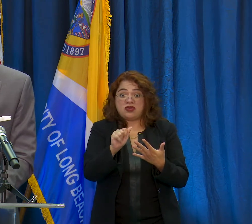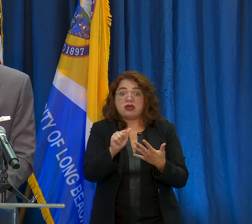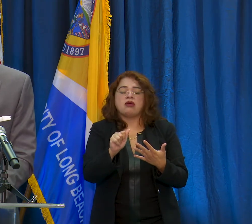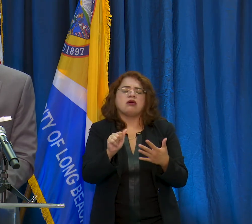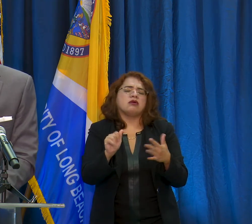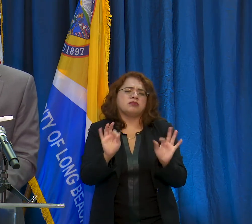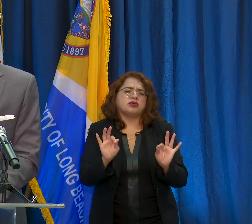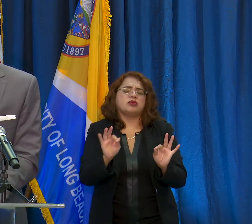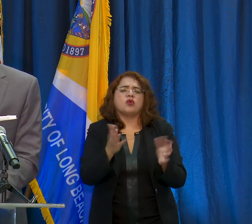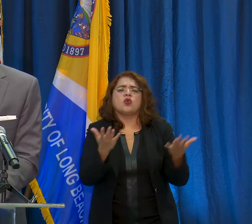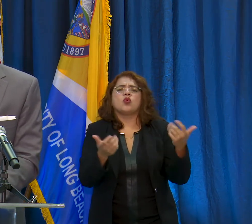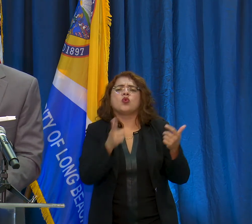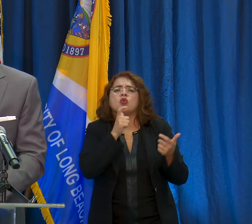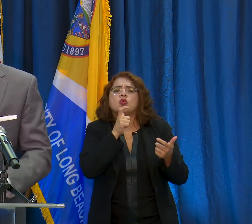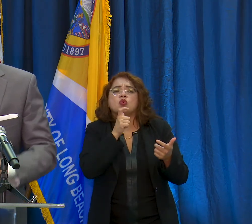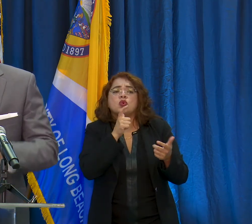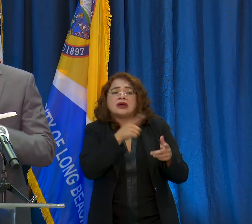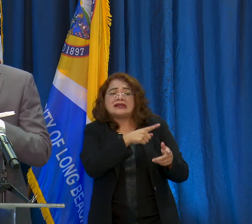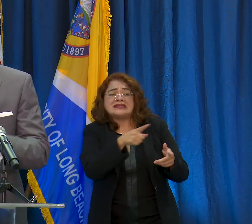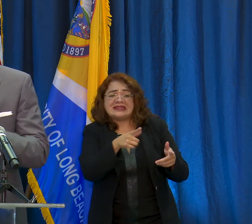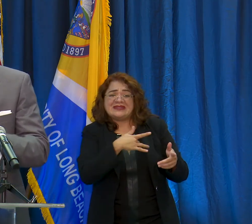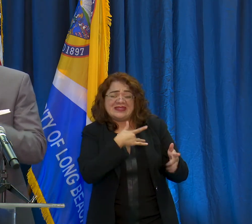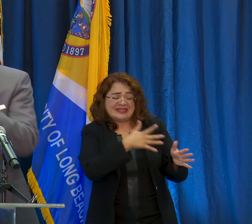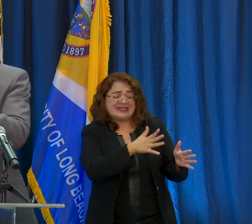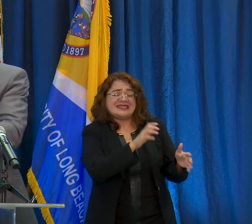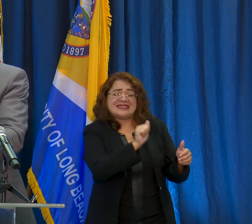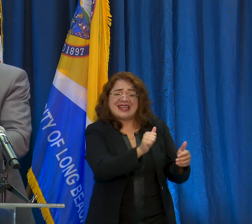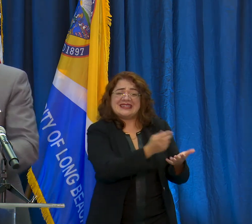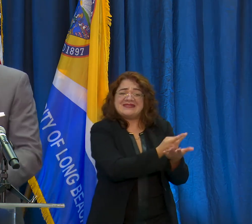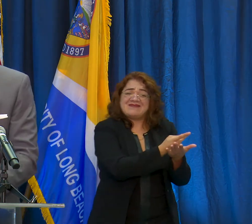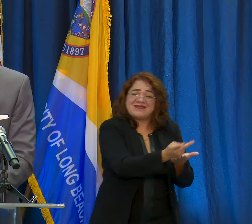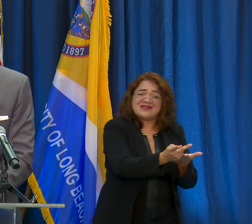risk for failure, those businesses that have been hit